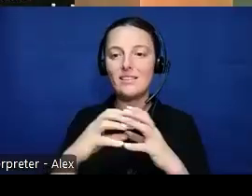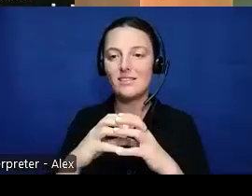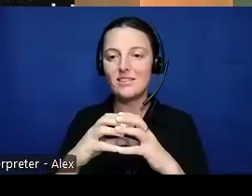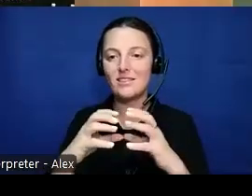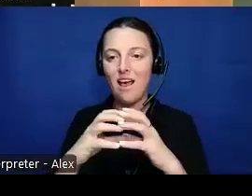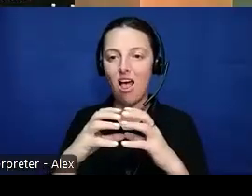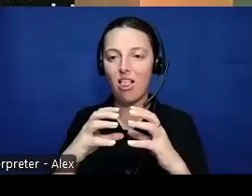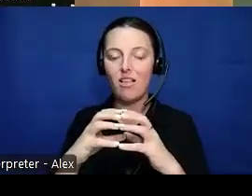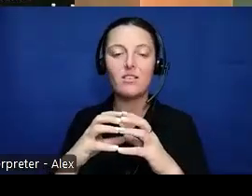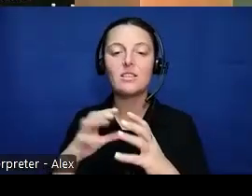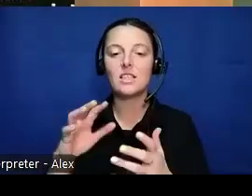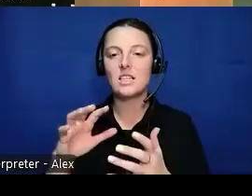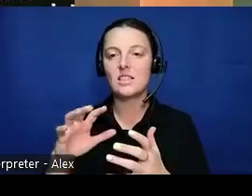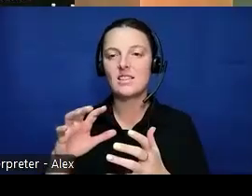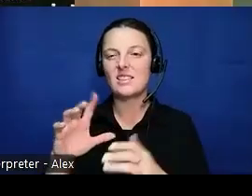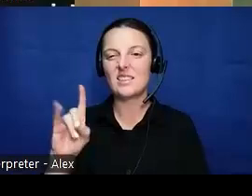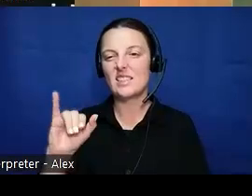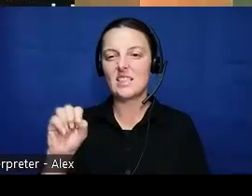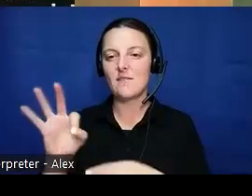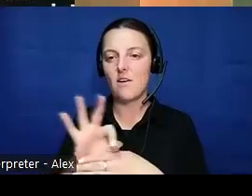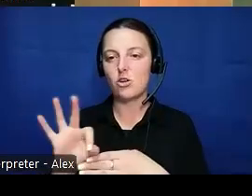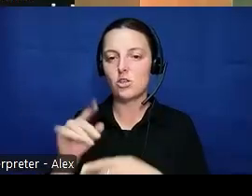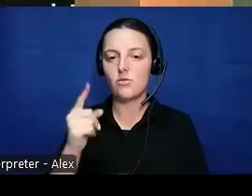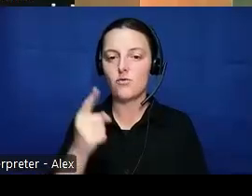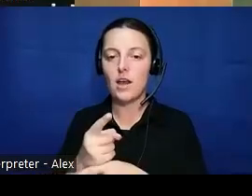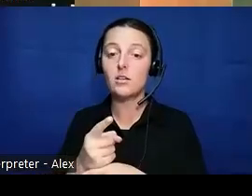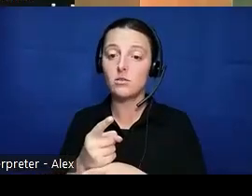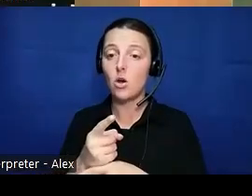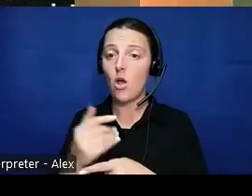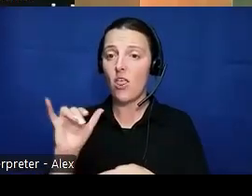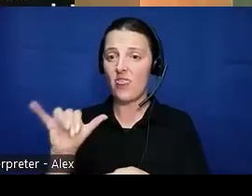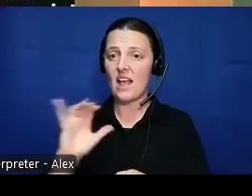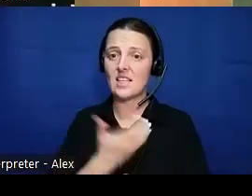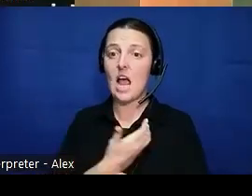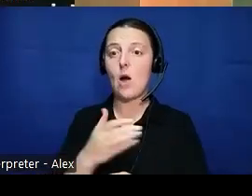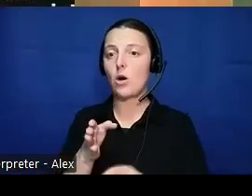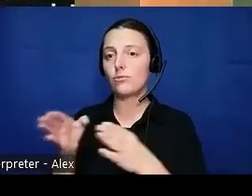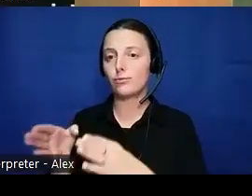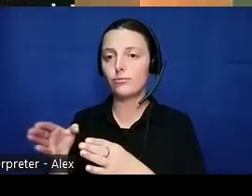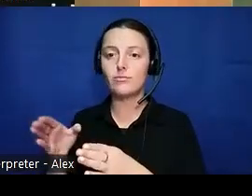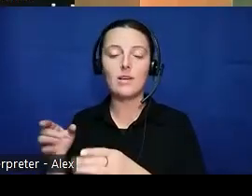it does play a role, but the role is complicated. It's mostly through the HPA access. Okay, which is